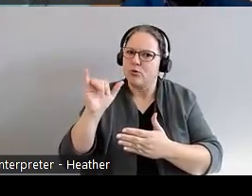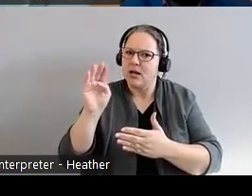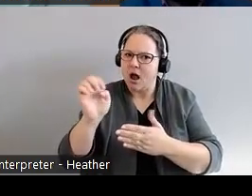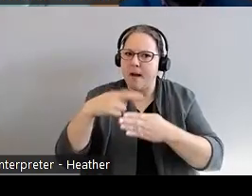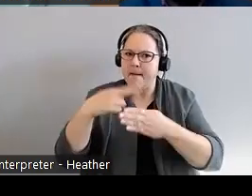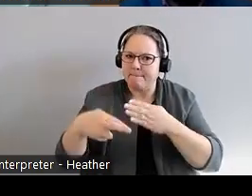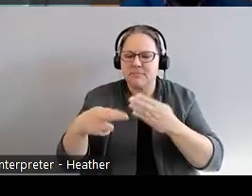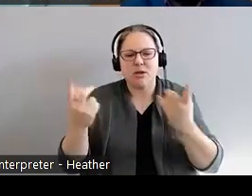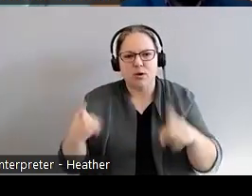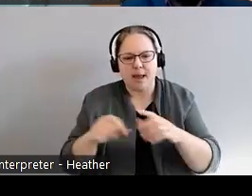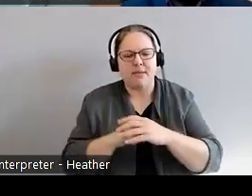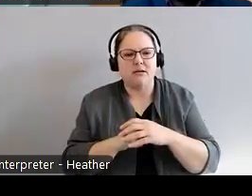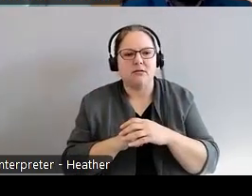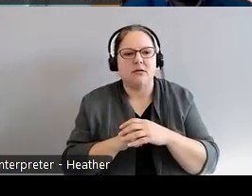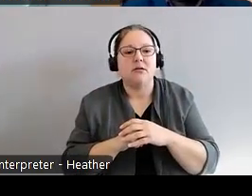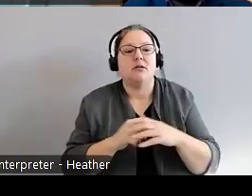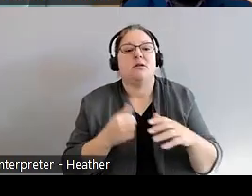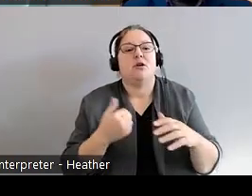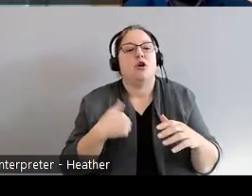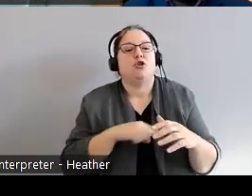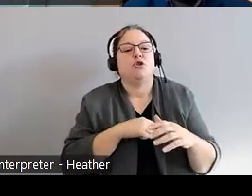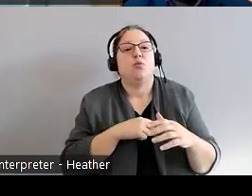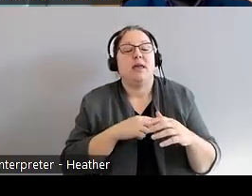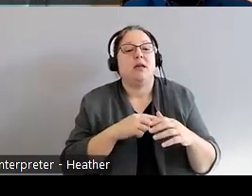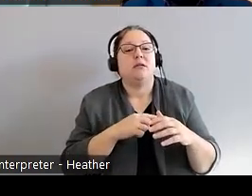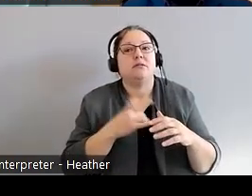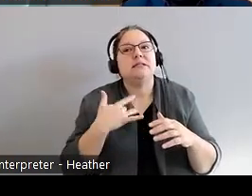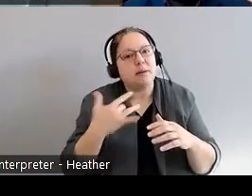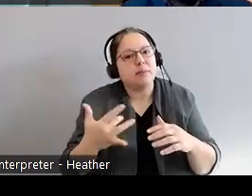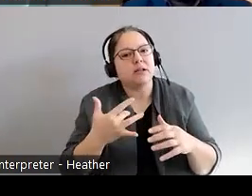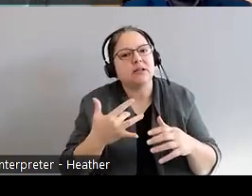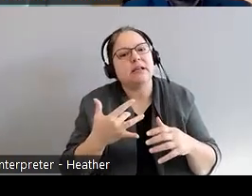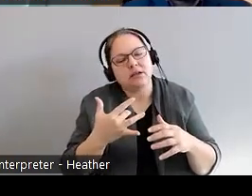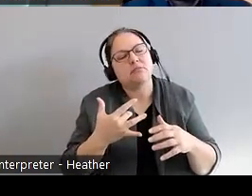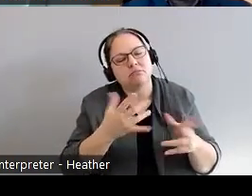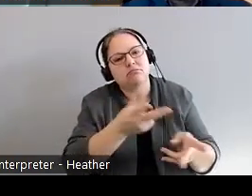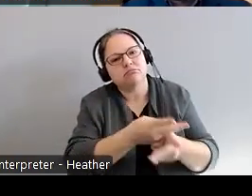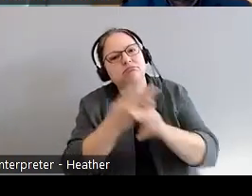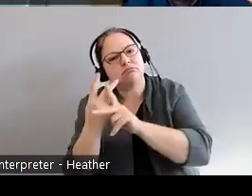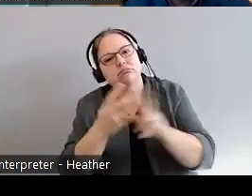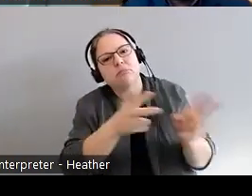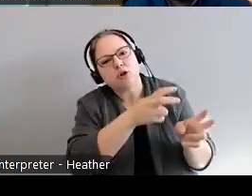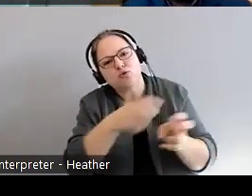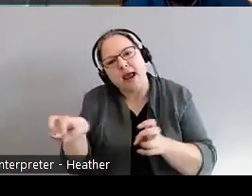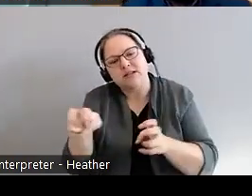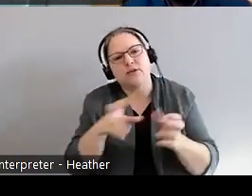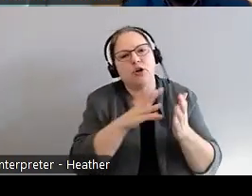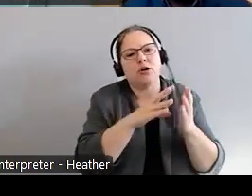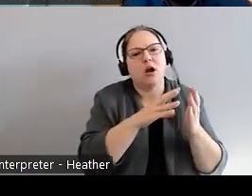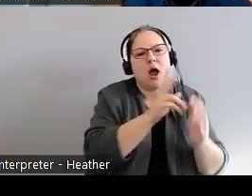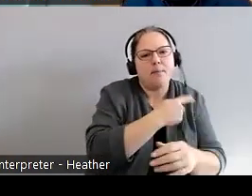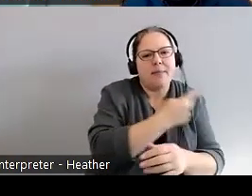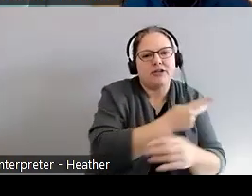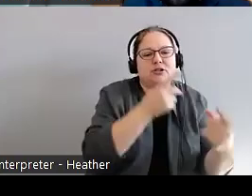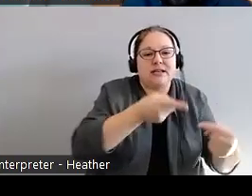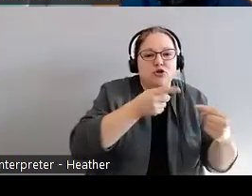who are currently in the hospital um struggling with aggression uh and patients uh who are in an